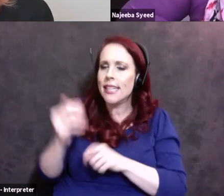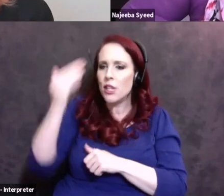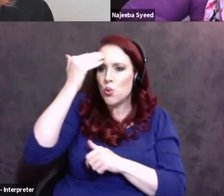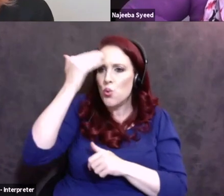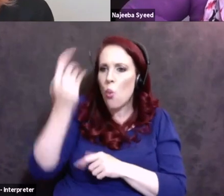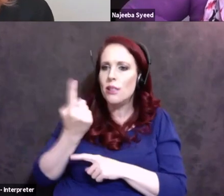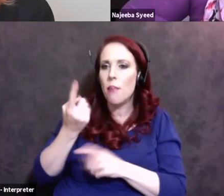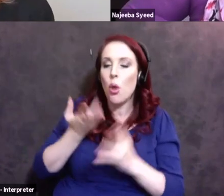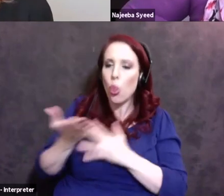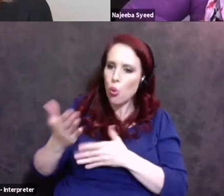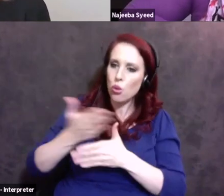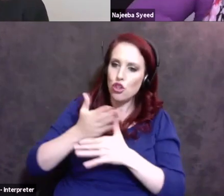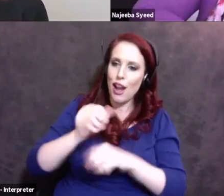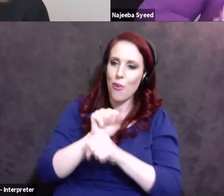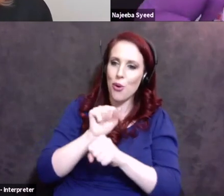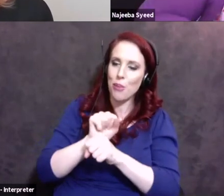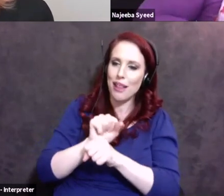Yeah, 100% agree.